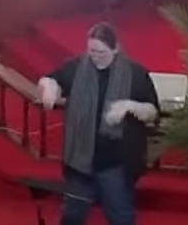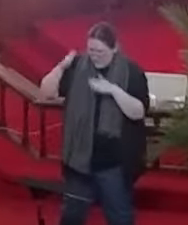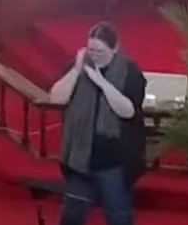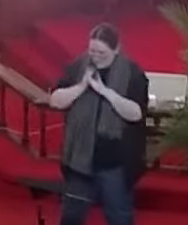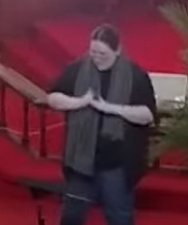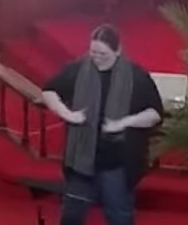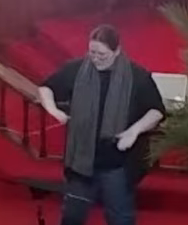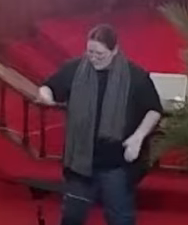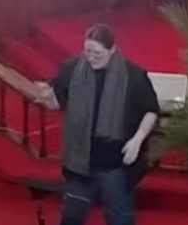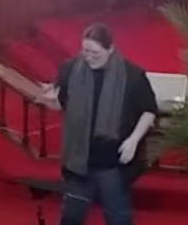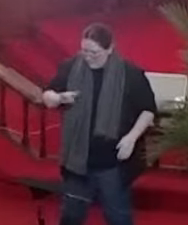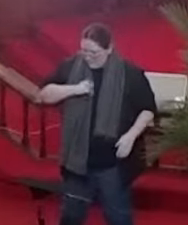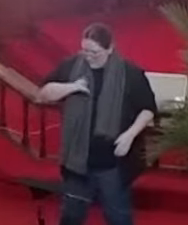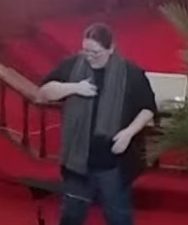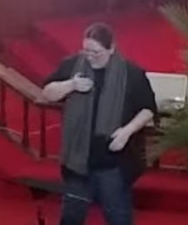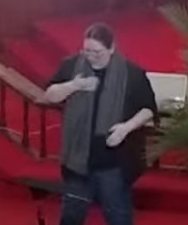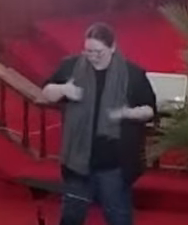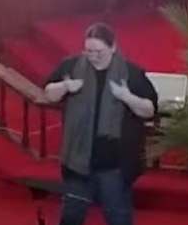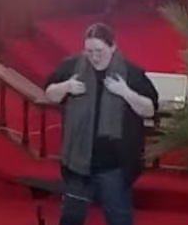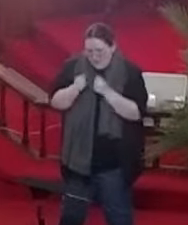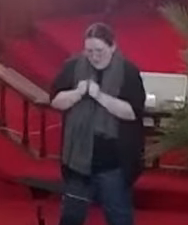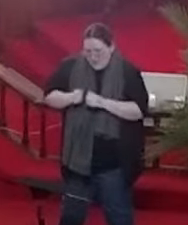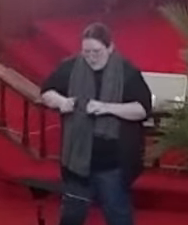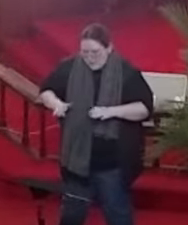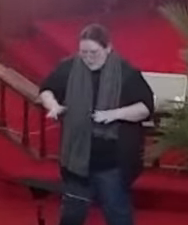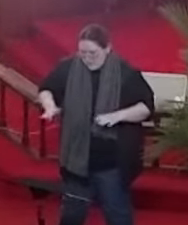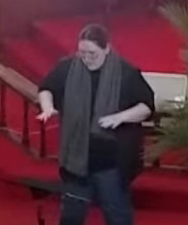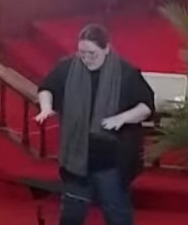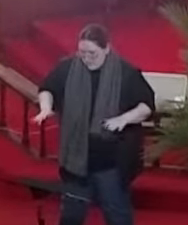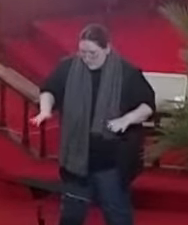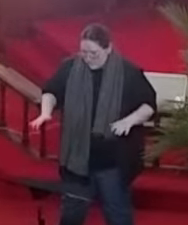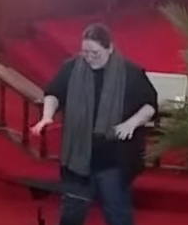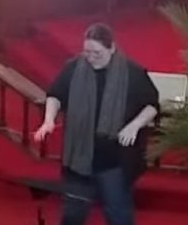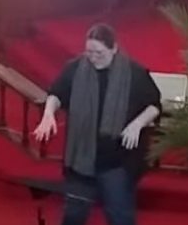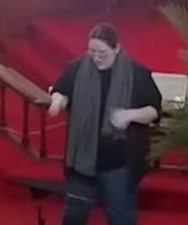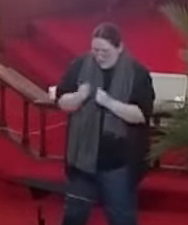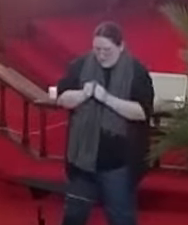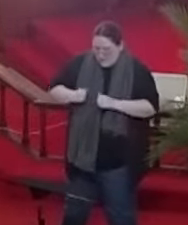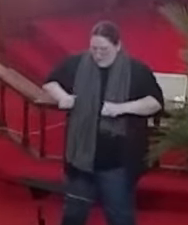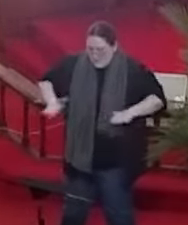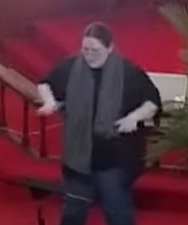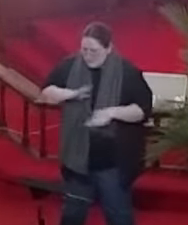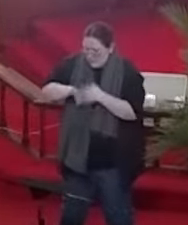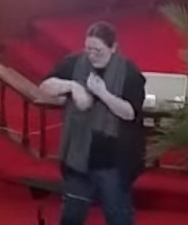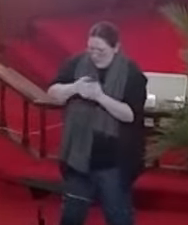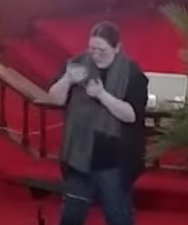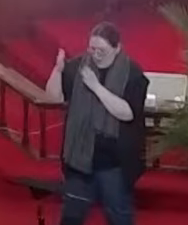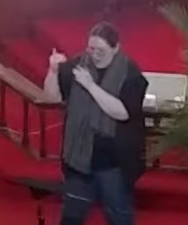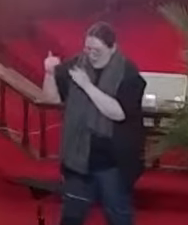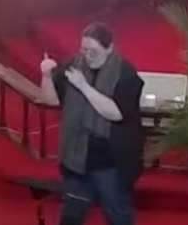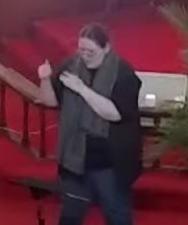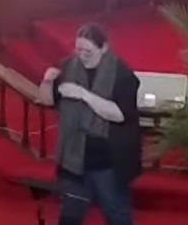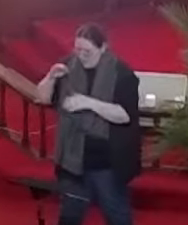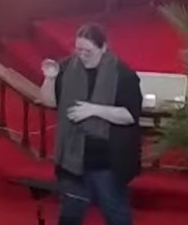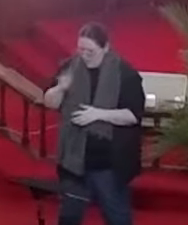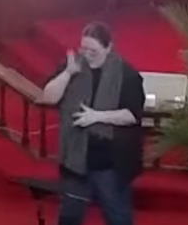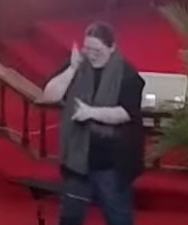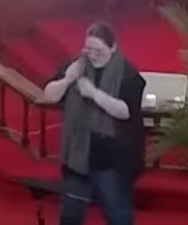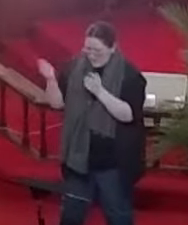the silence and the feeling I have lost. Lost all hope of ever hearing again.